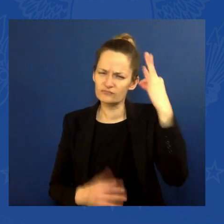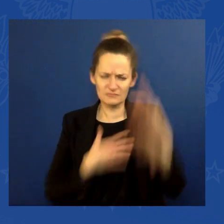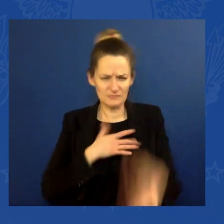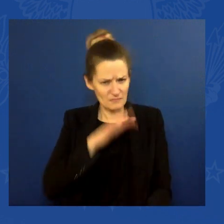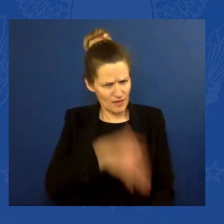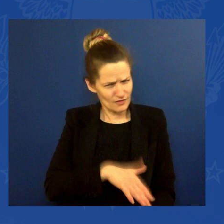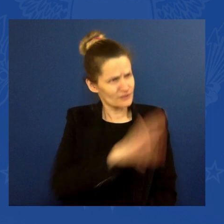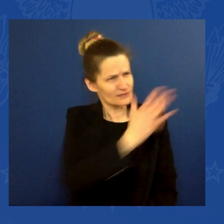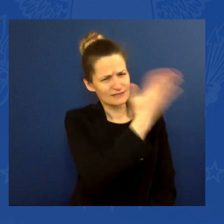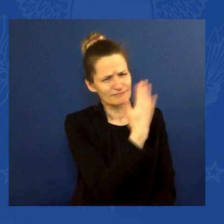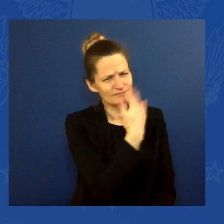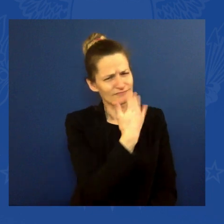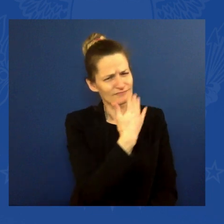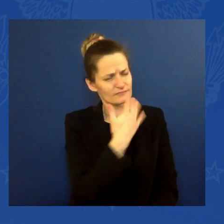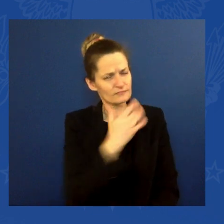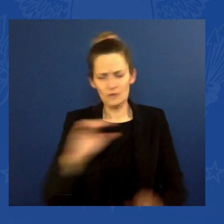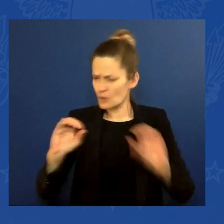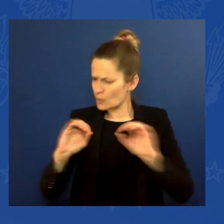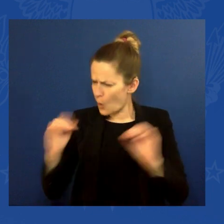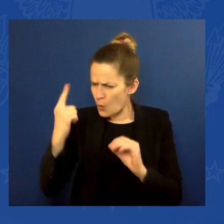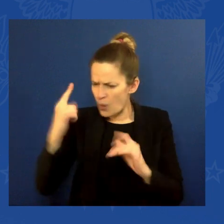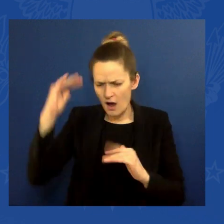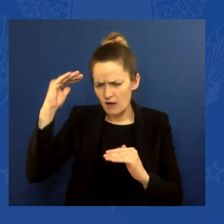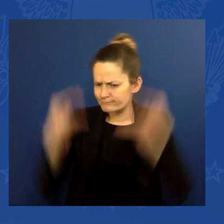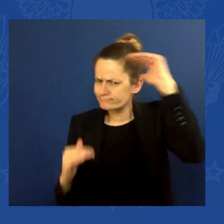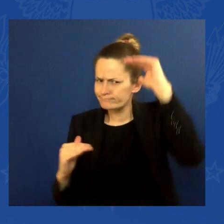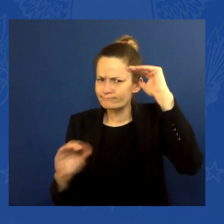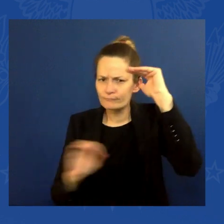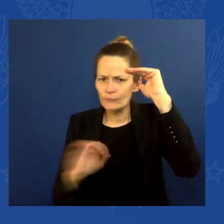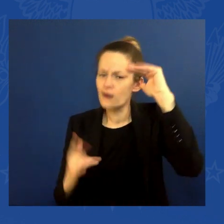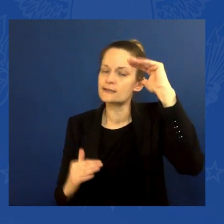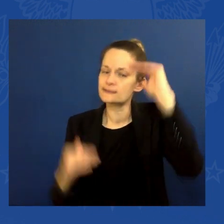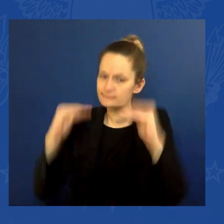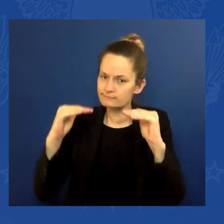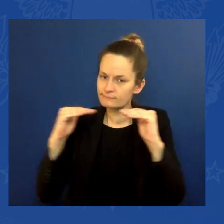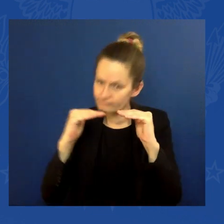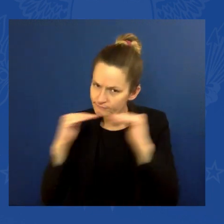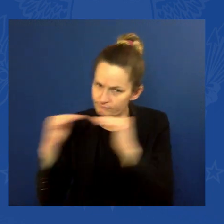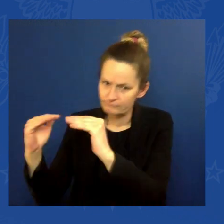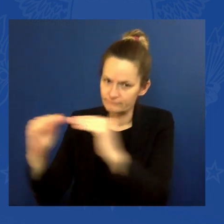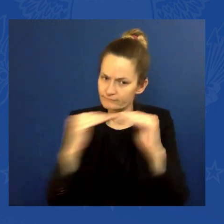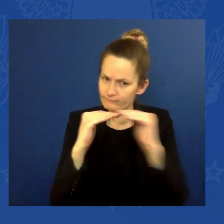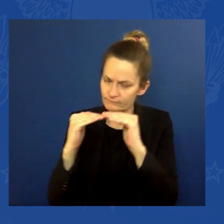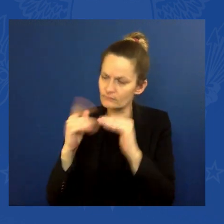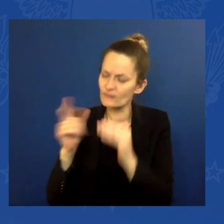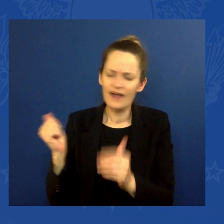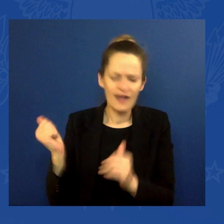That everyone deserved to be treated with a word, I think, the Irish use more than any other group of people --